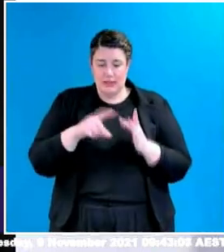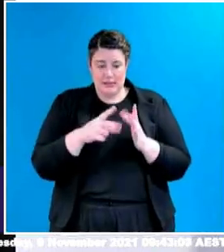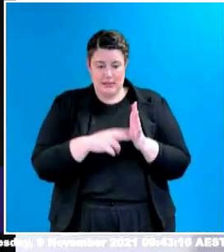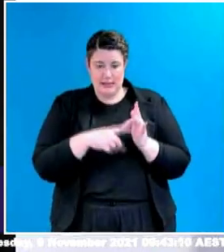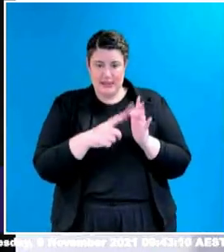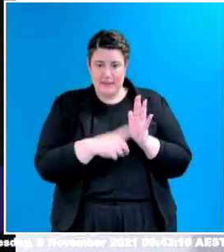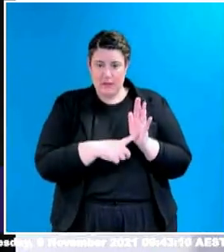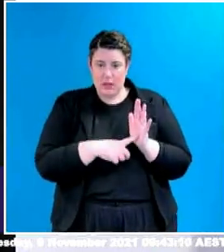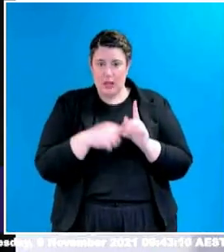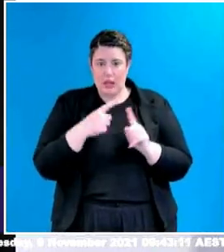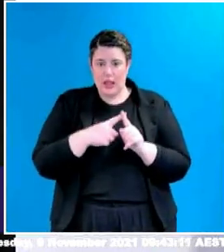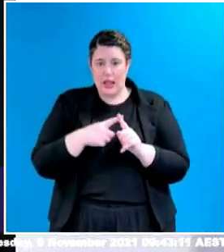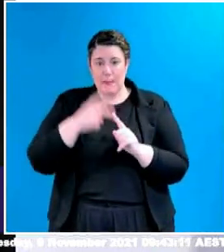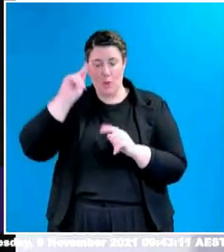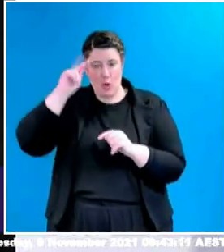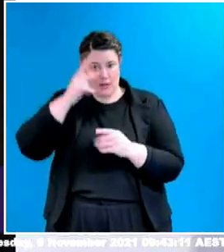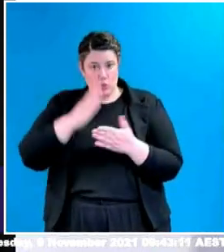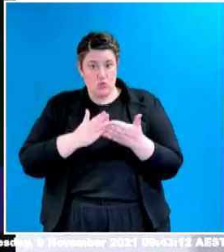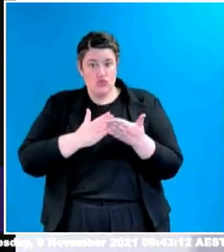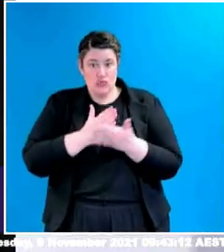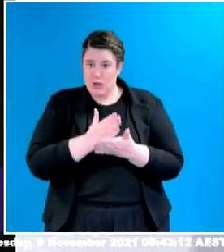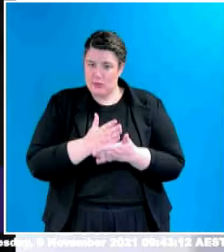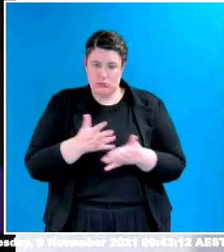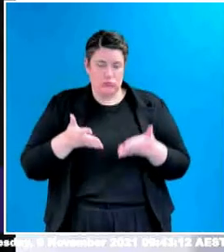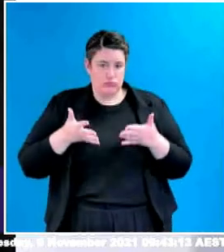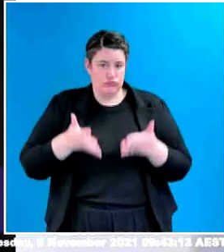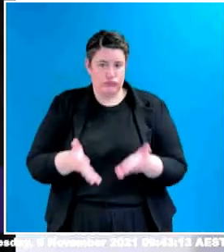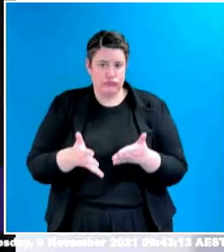rights being considered for an ACT Bill of Rights.